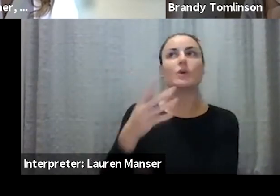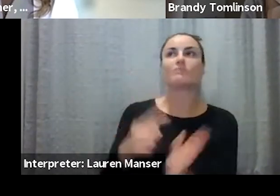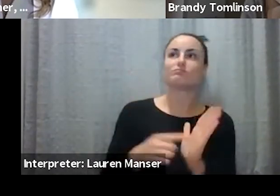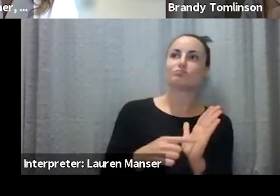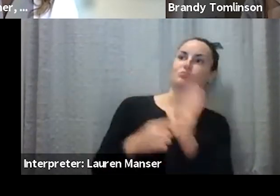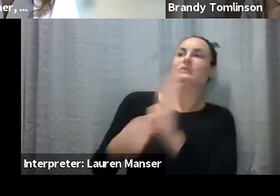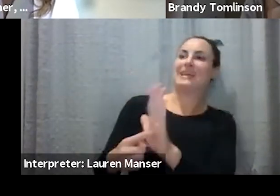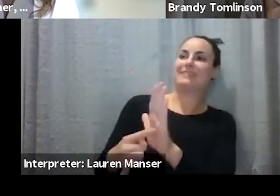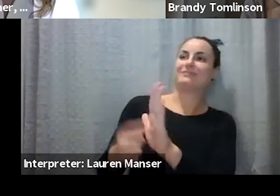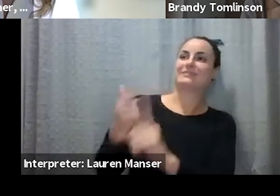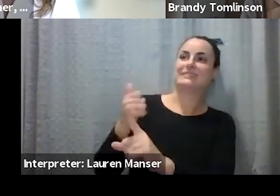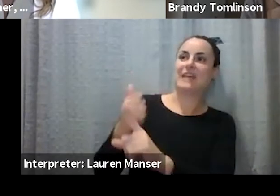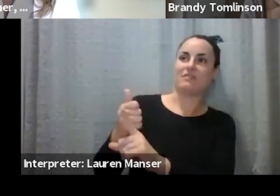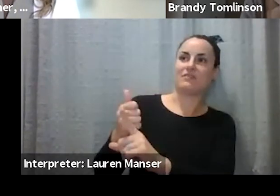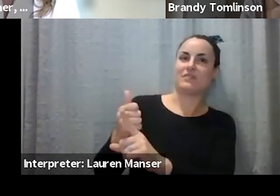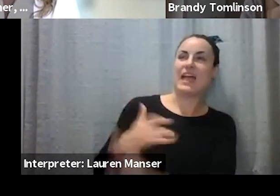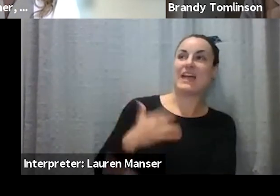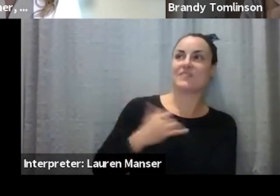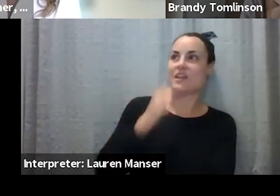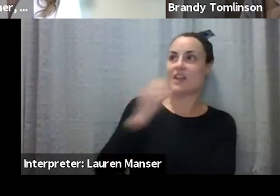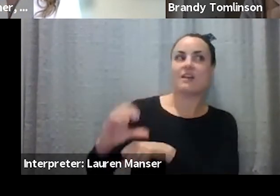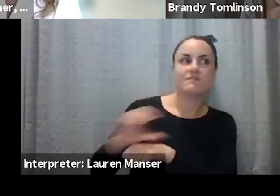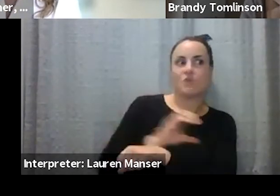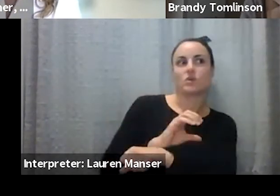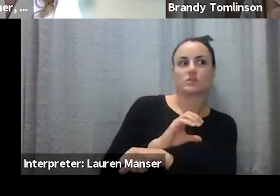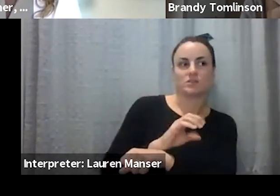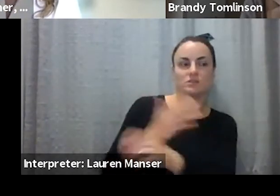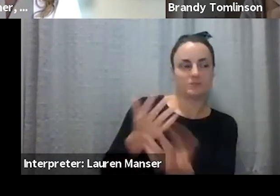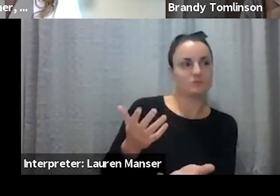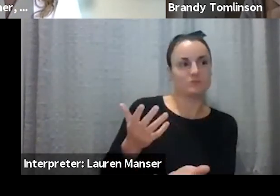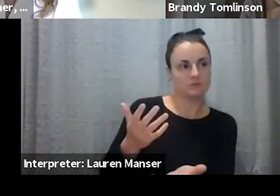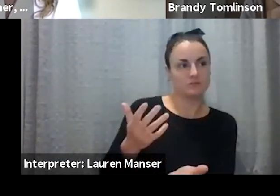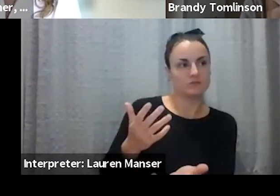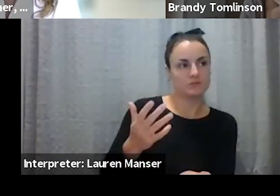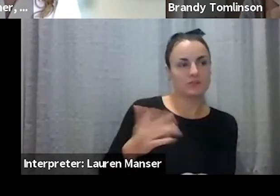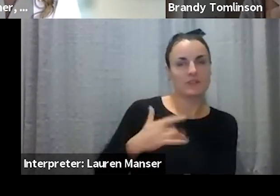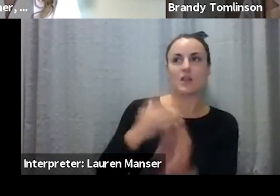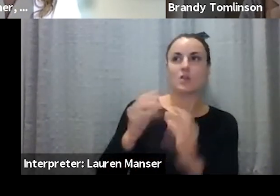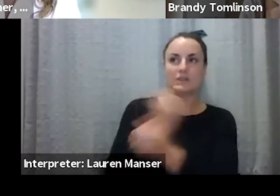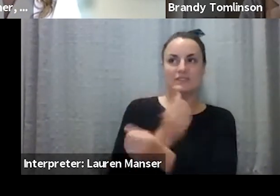to disclose or force you to have a conversation that maybe you want to have down the road,